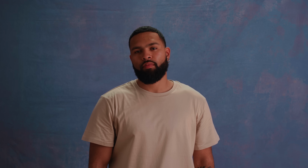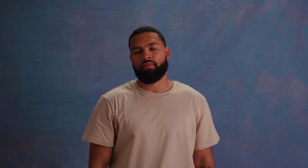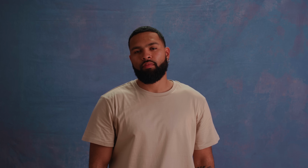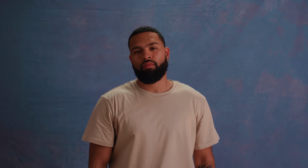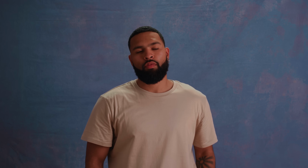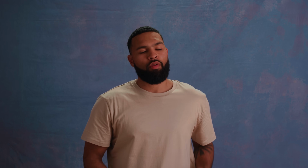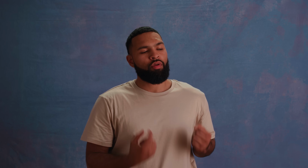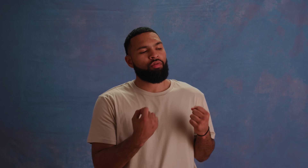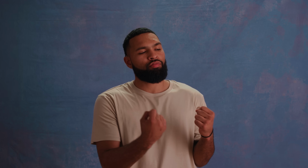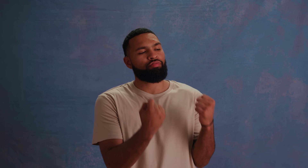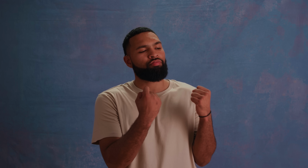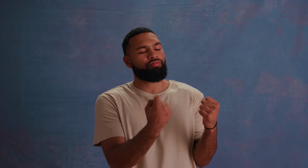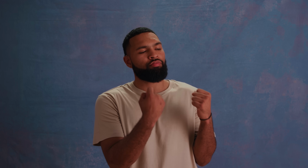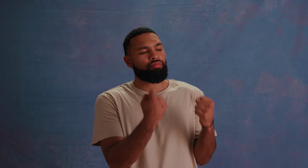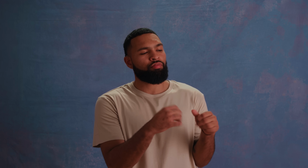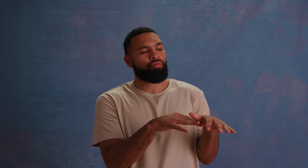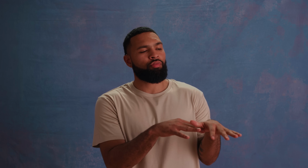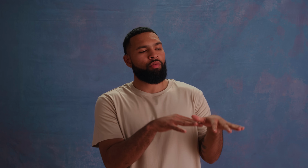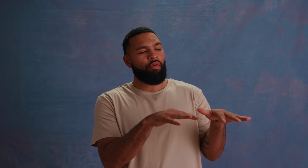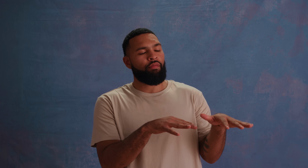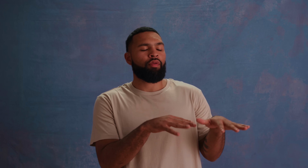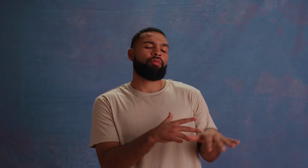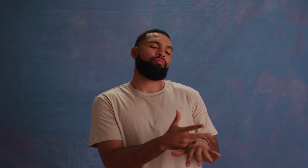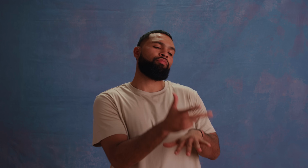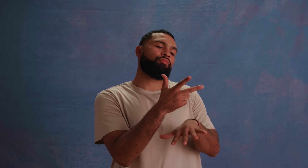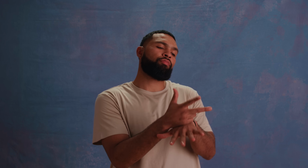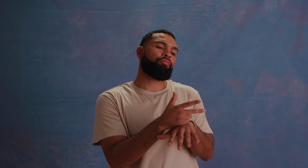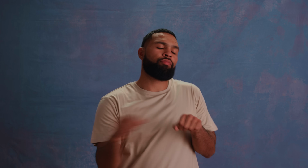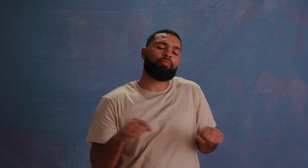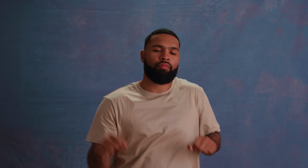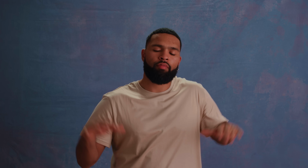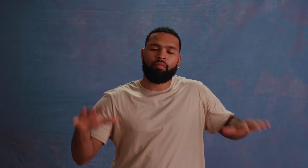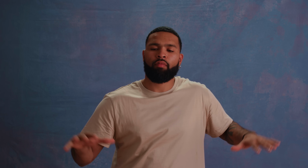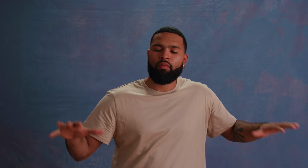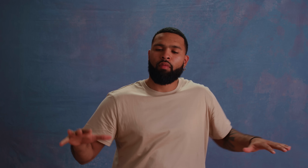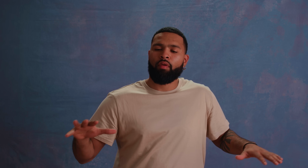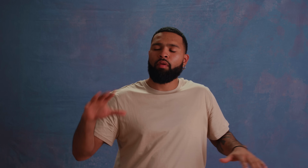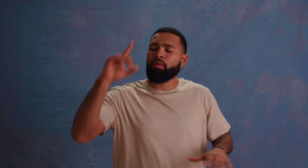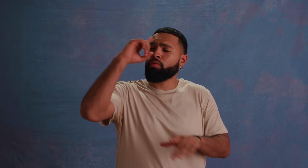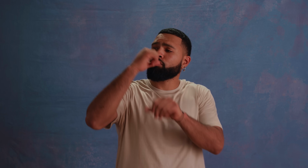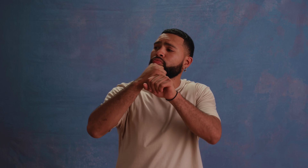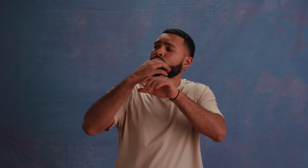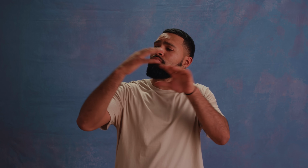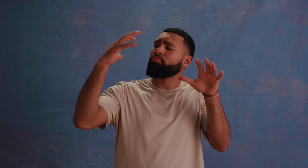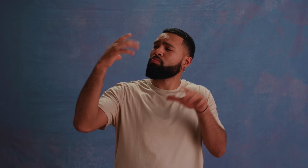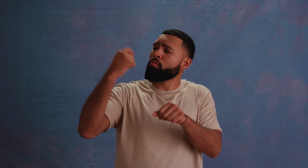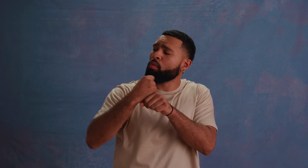I was distracted and in traffic I didn’t feel it when the earthquake happened but it really got me thinkin’